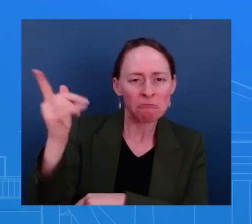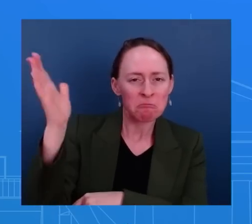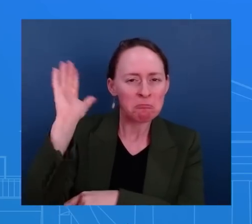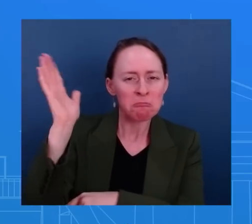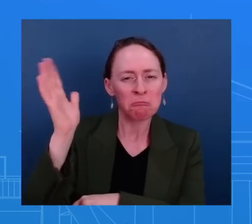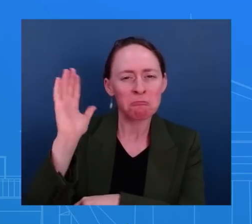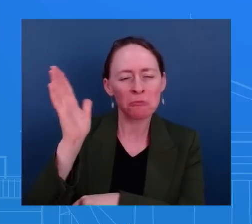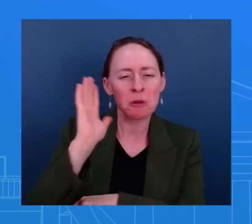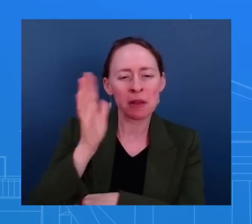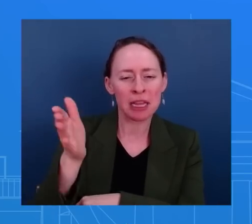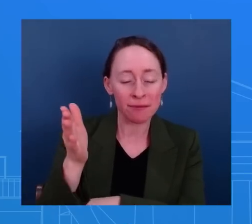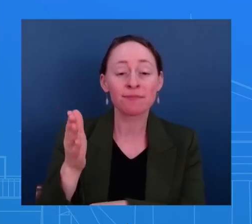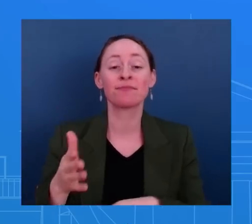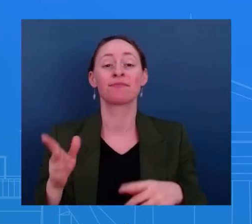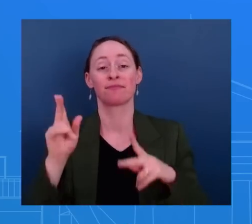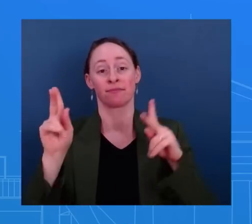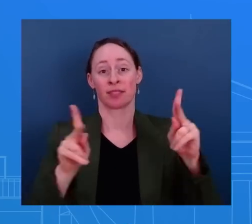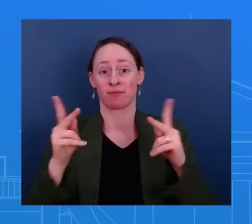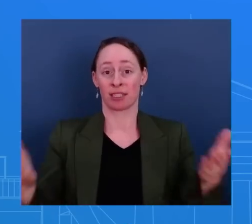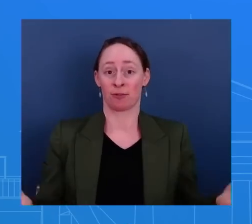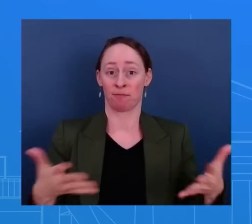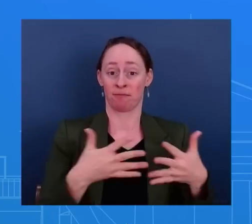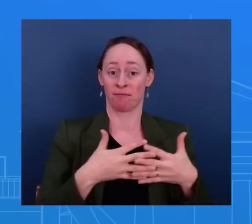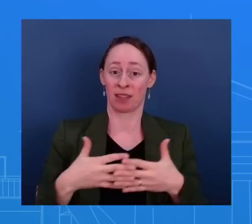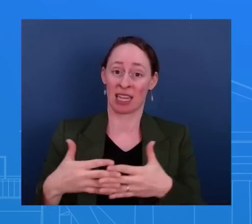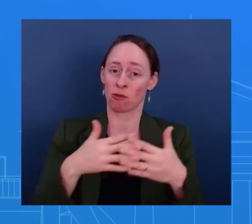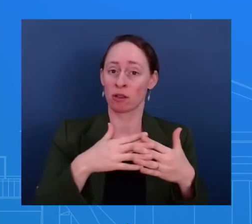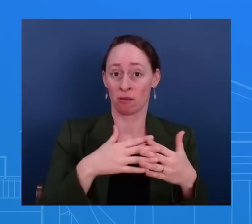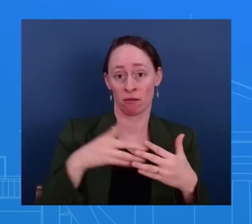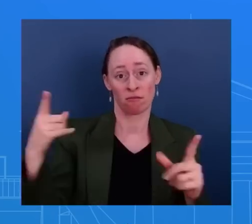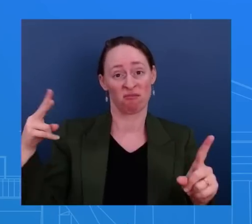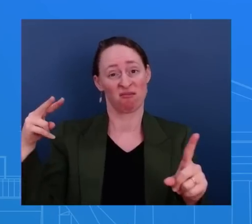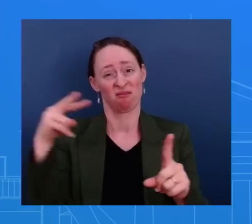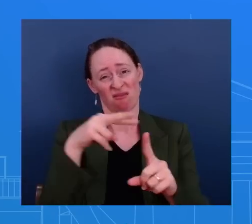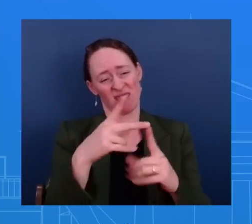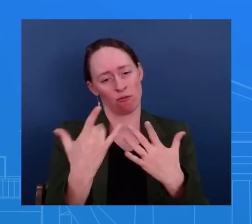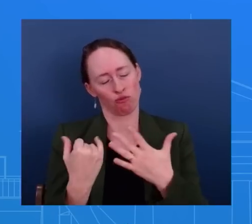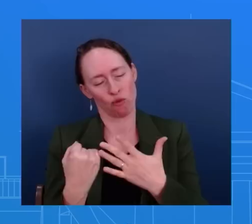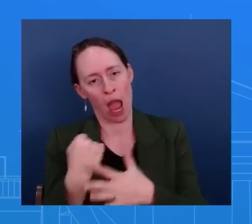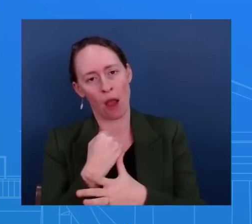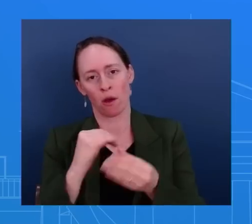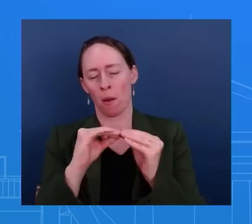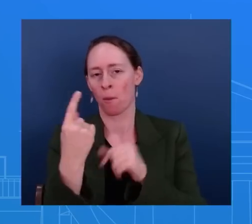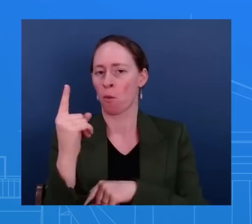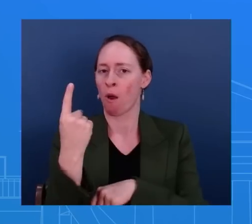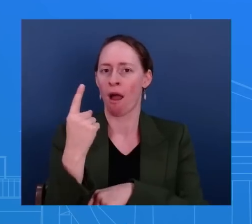that's what at -- at the center of everything that he does, making sure we deliver for them, give them a little bit breathing room,